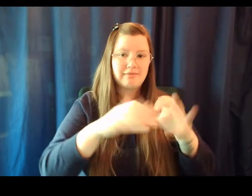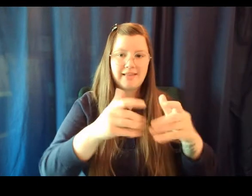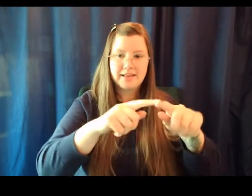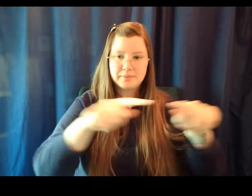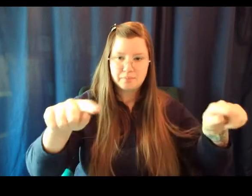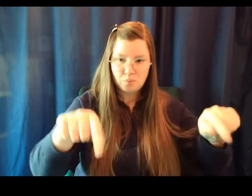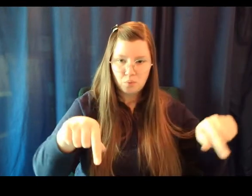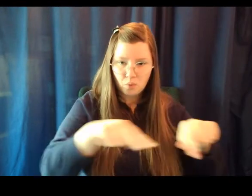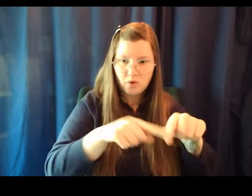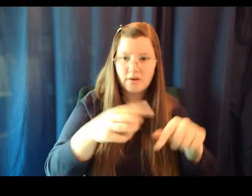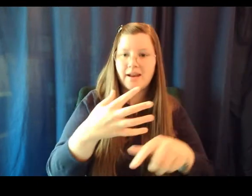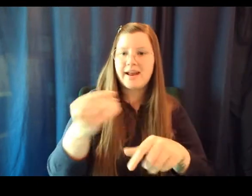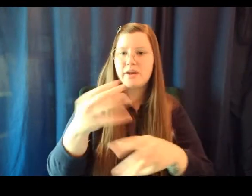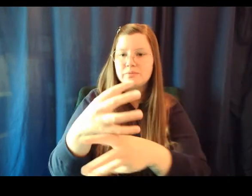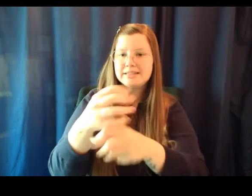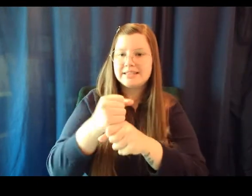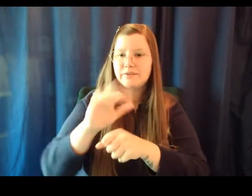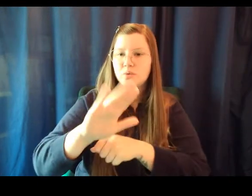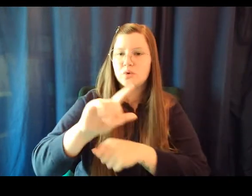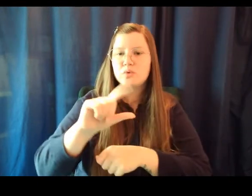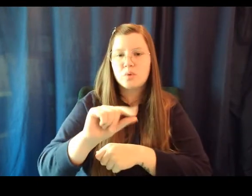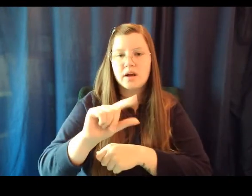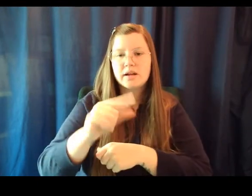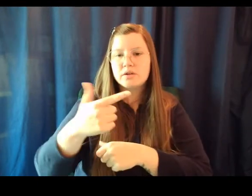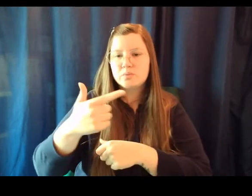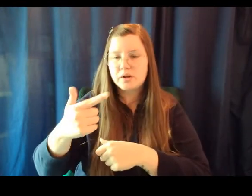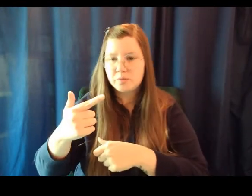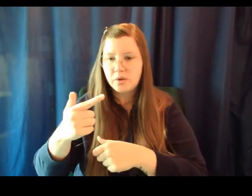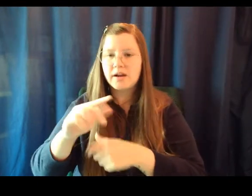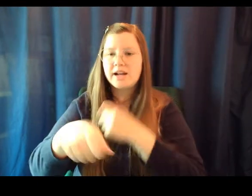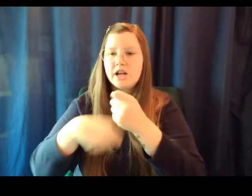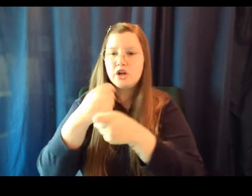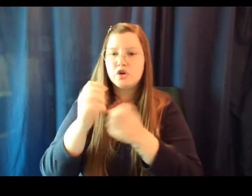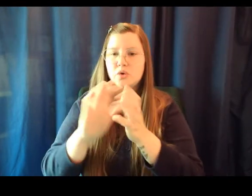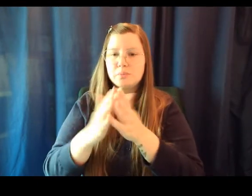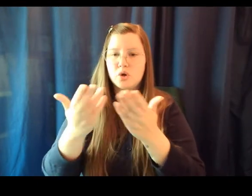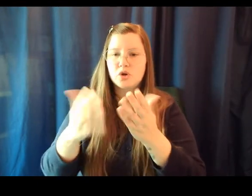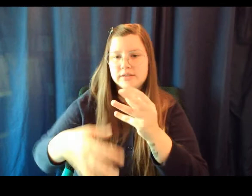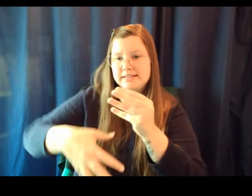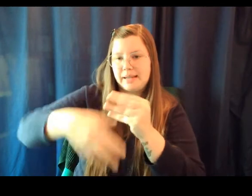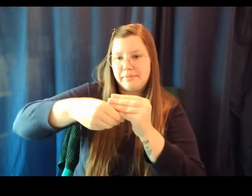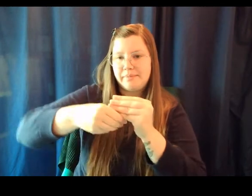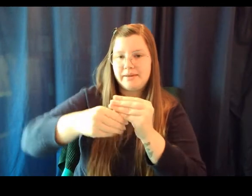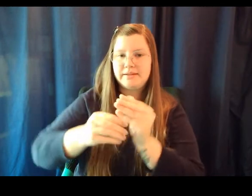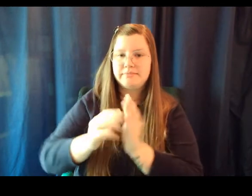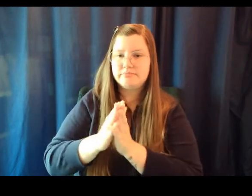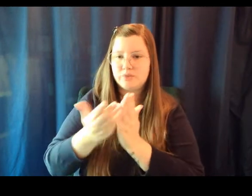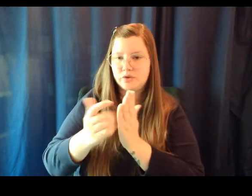If you have not yet responded to the Commencement and Seat Reservation Survey, please check